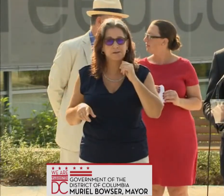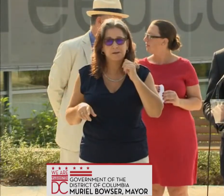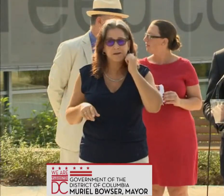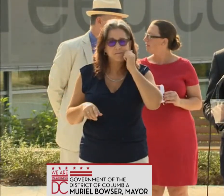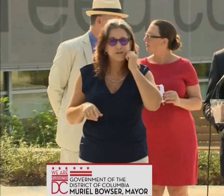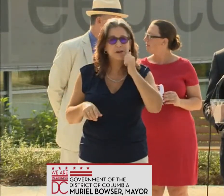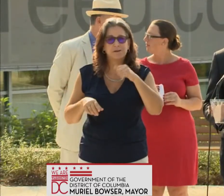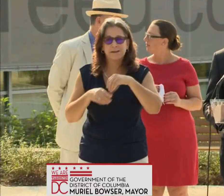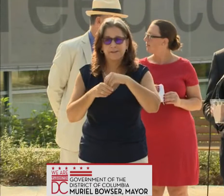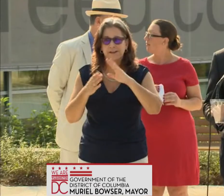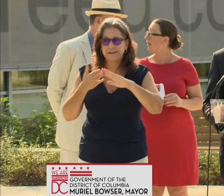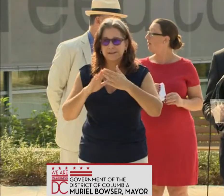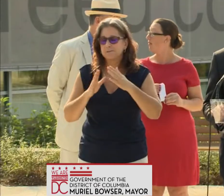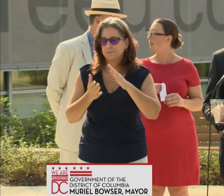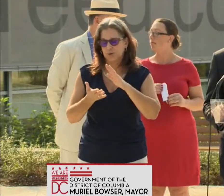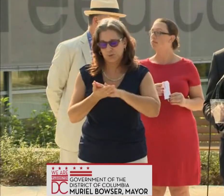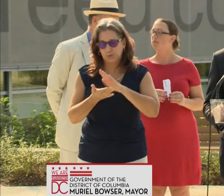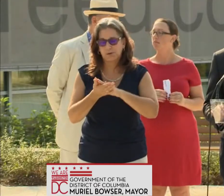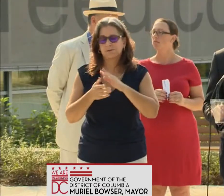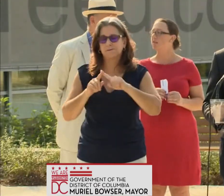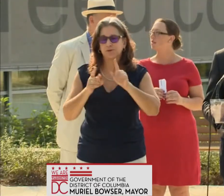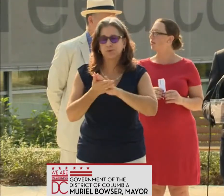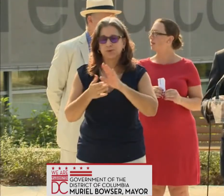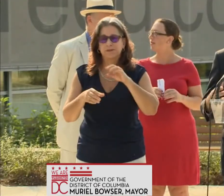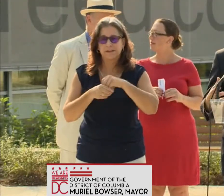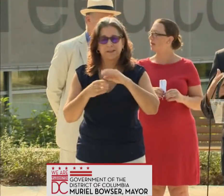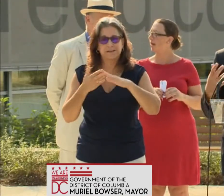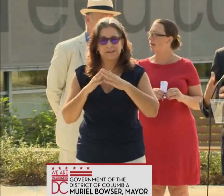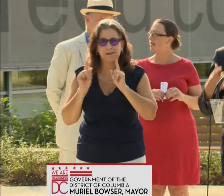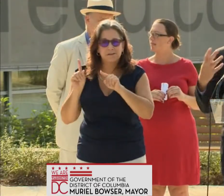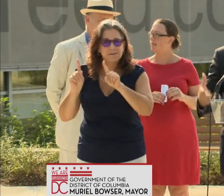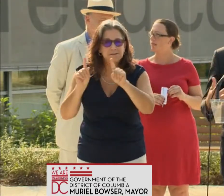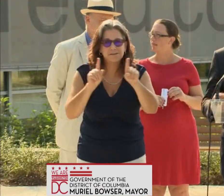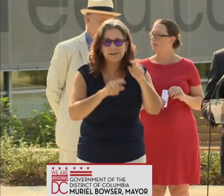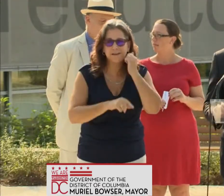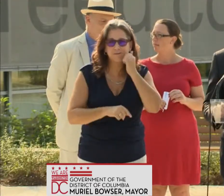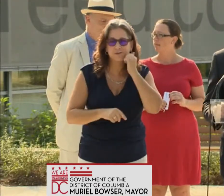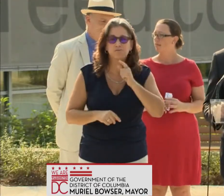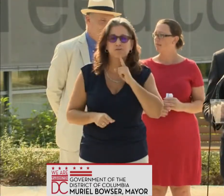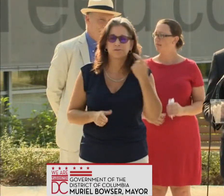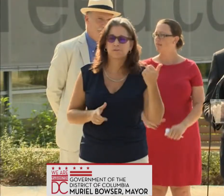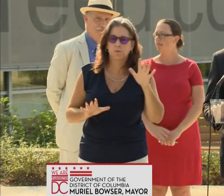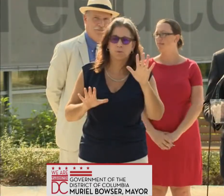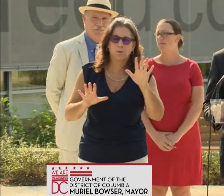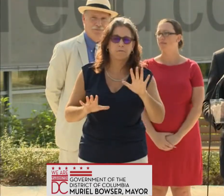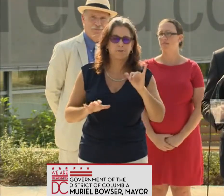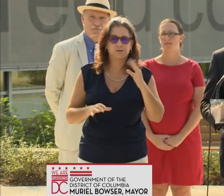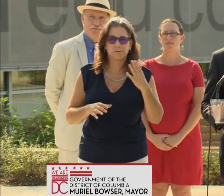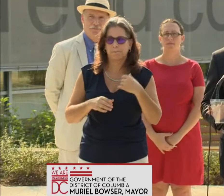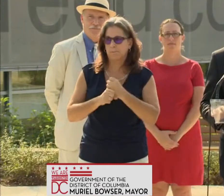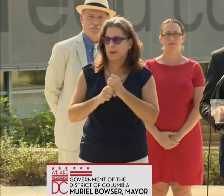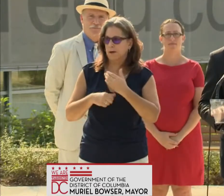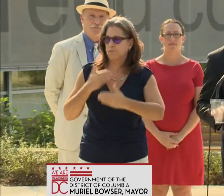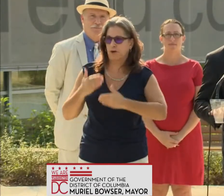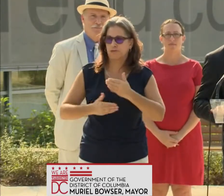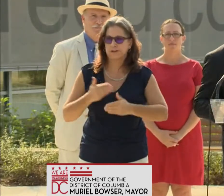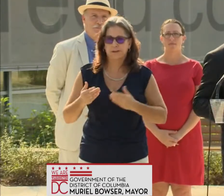for our city moving us to a new place and incredibly quickly moving forward the school reform efforts so mayor Bowser thank you for putting together